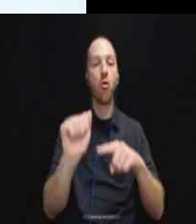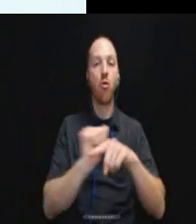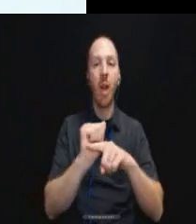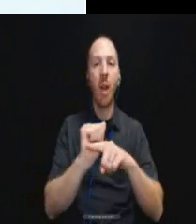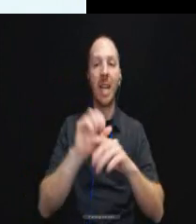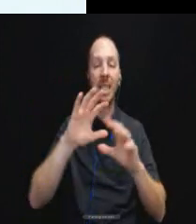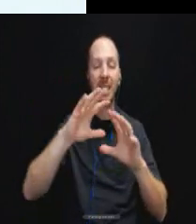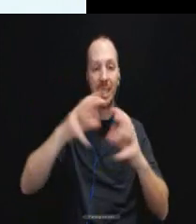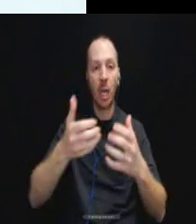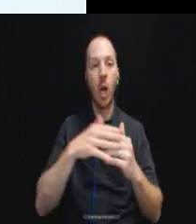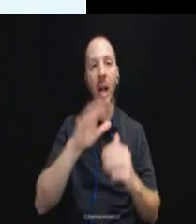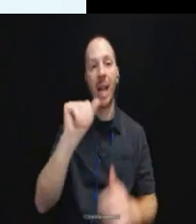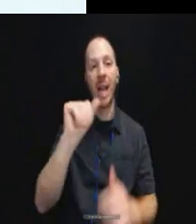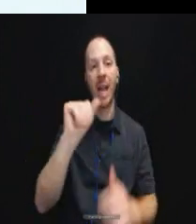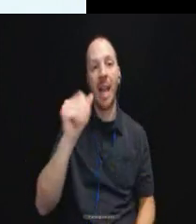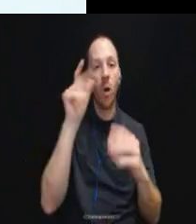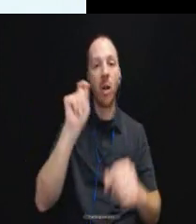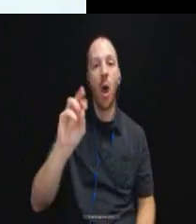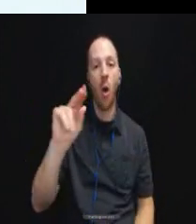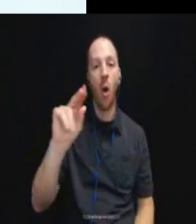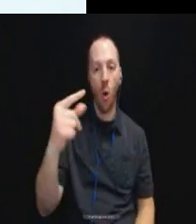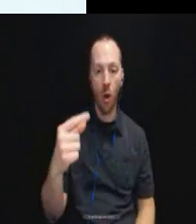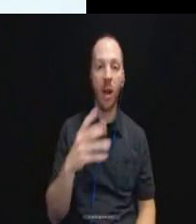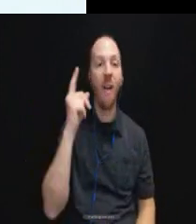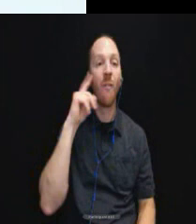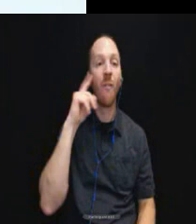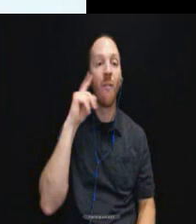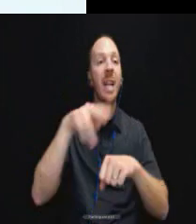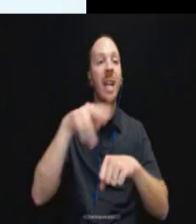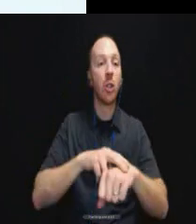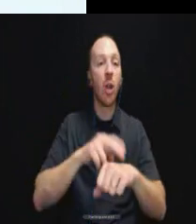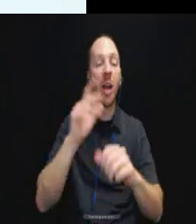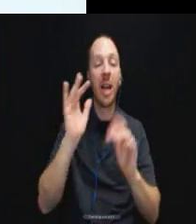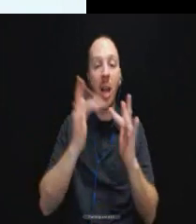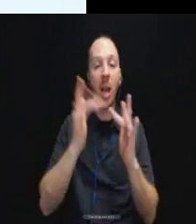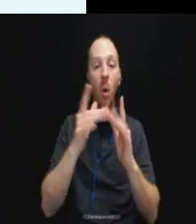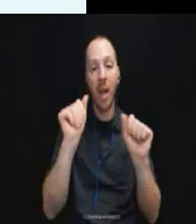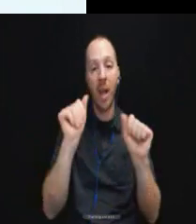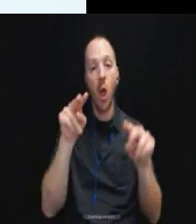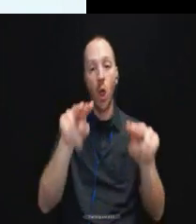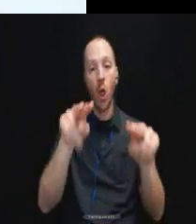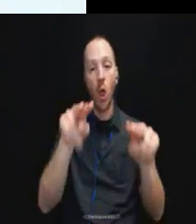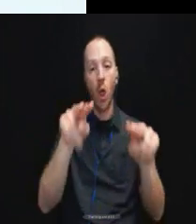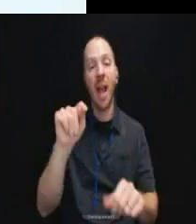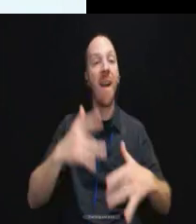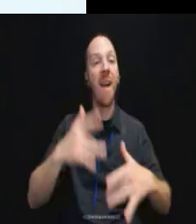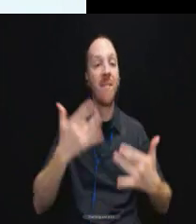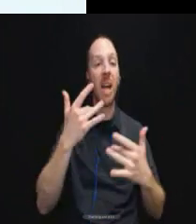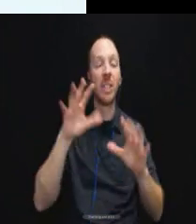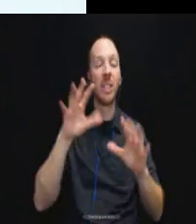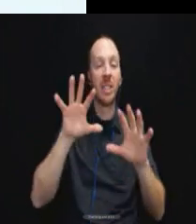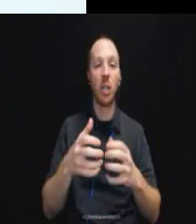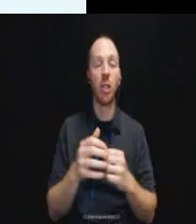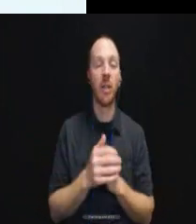And you can take a look at the events section at adata.org.